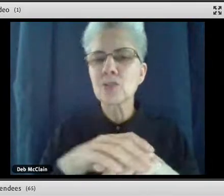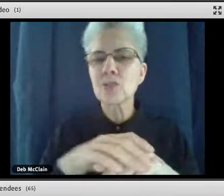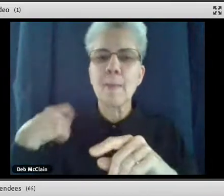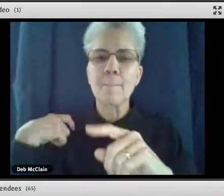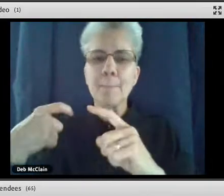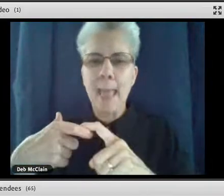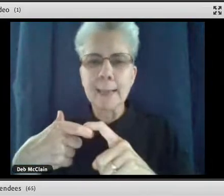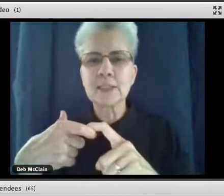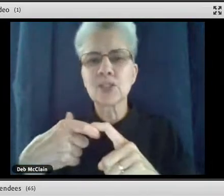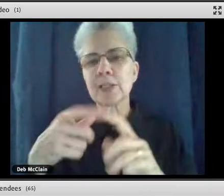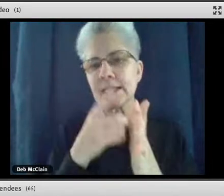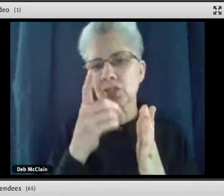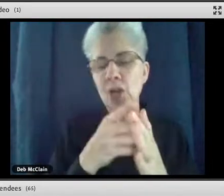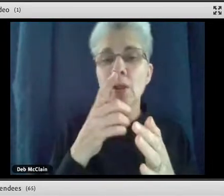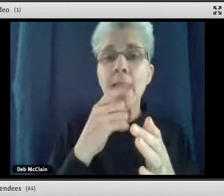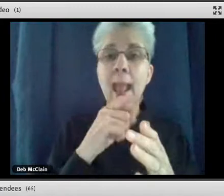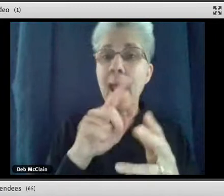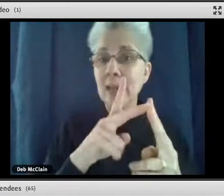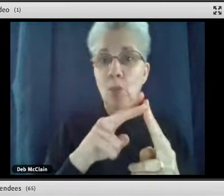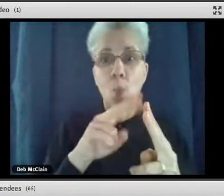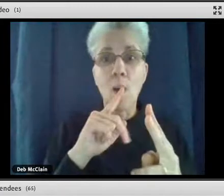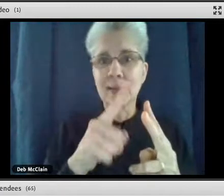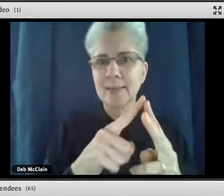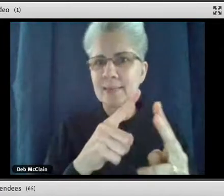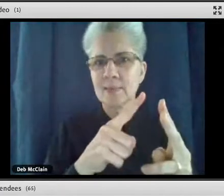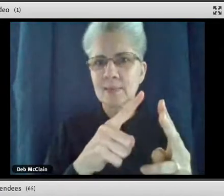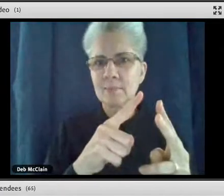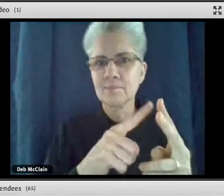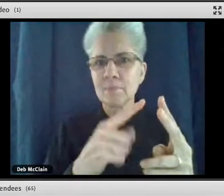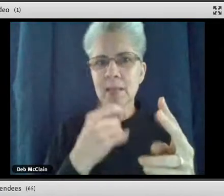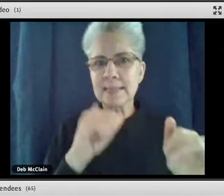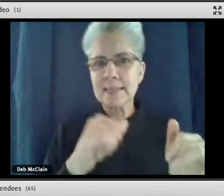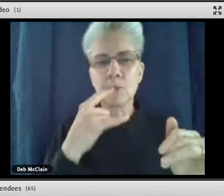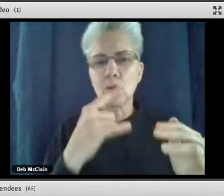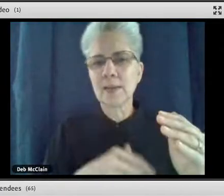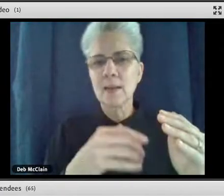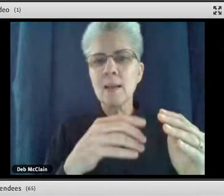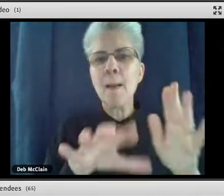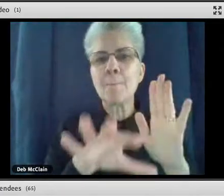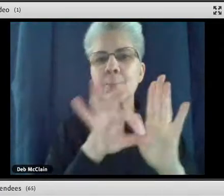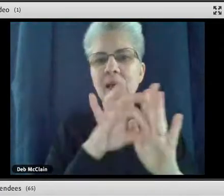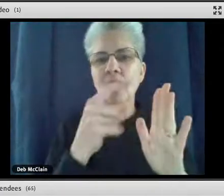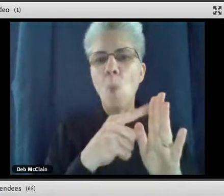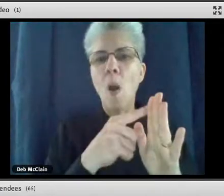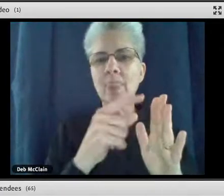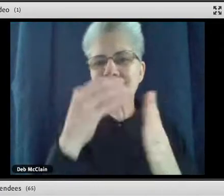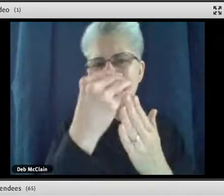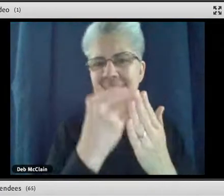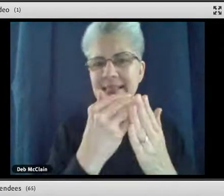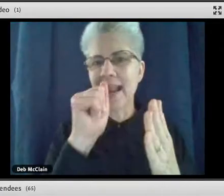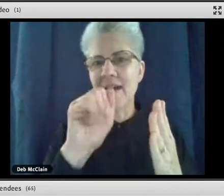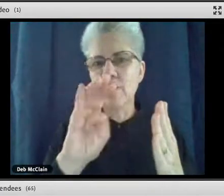If you have -- let's just say like an English-Spanish dictionary and neither one is predominant, you can just choose